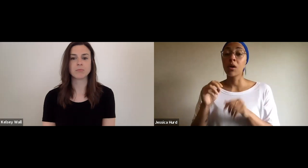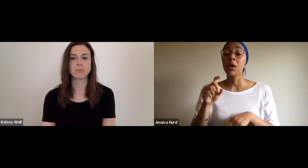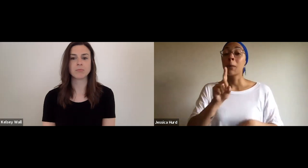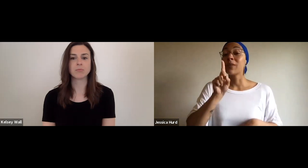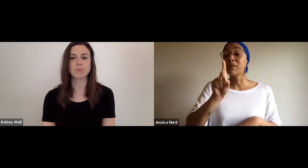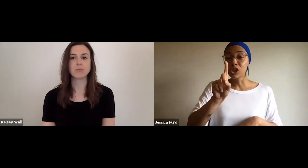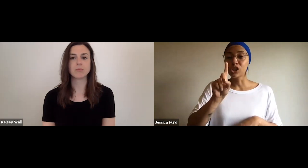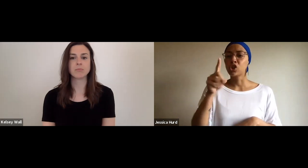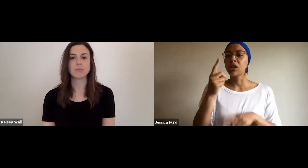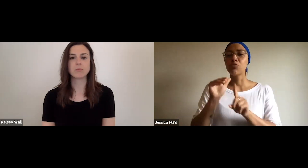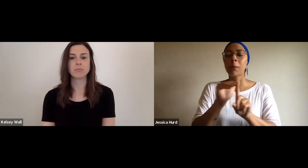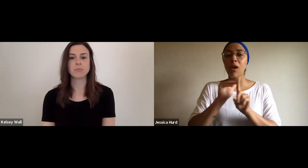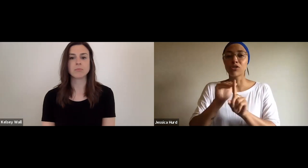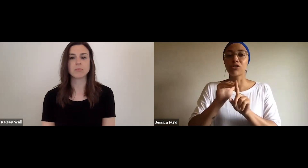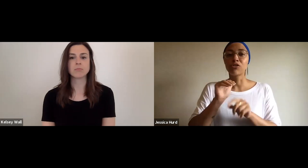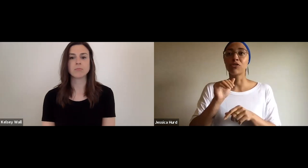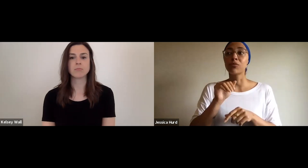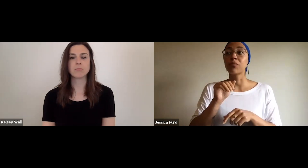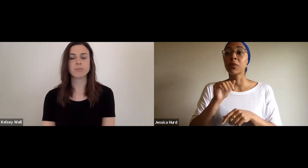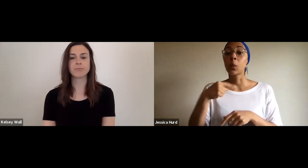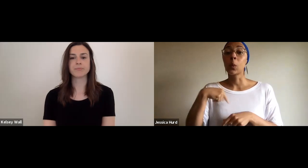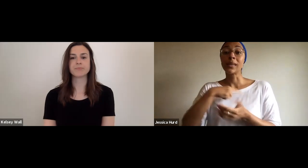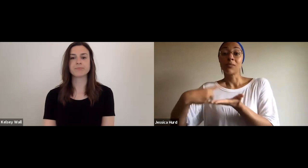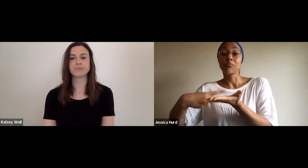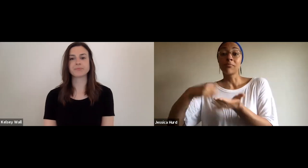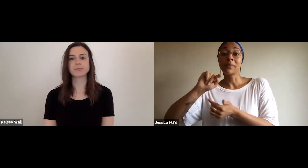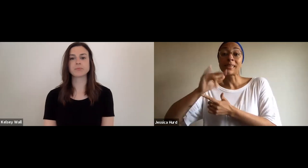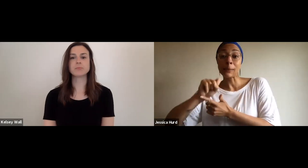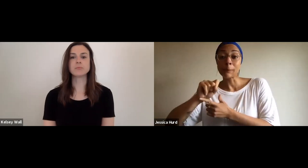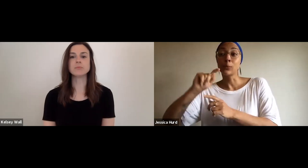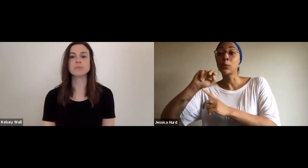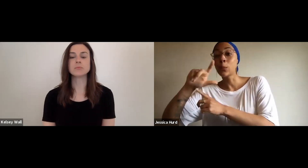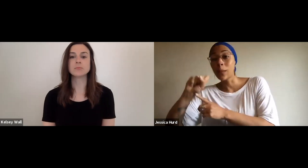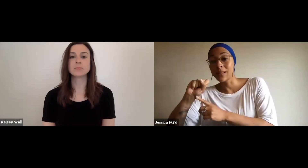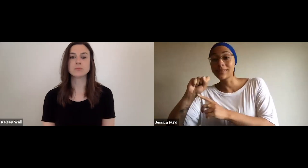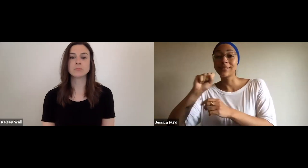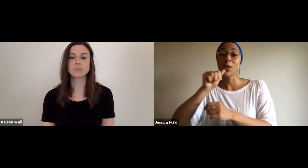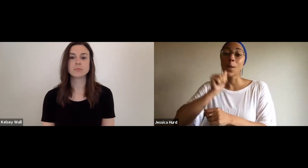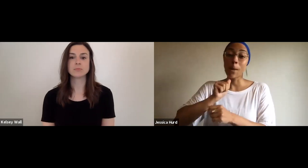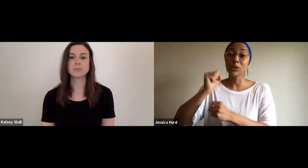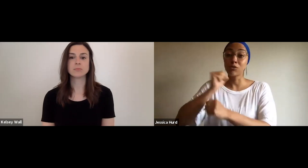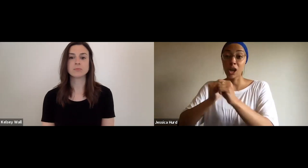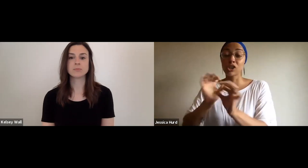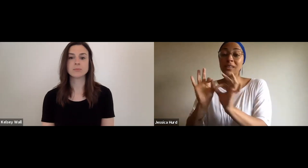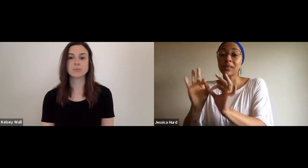that we'll show you in just a moment, but first, we need to discuss what these pillars are